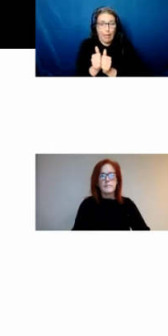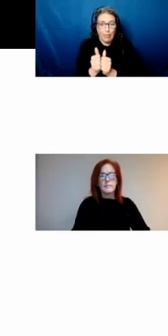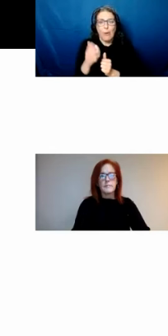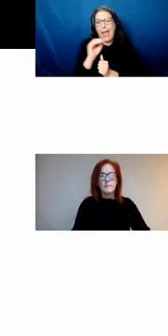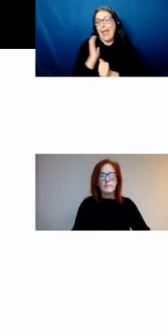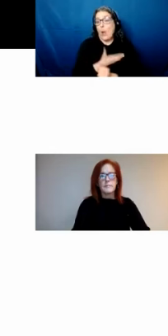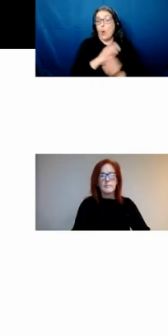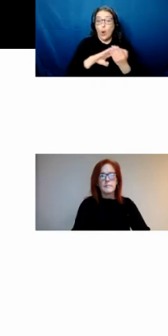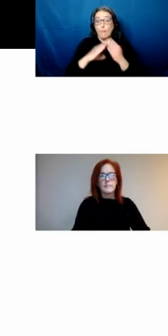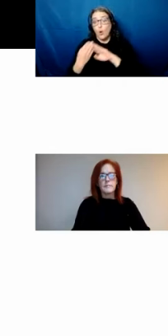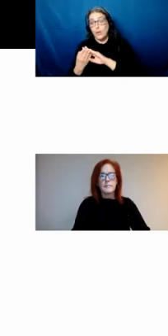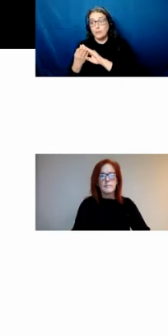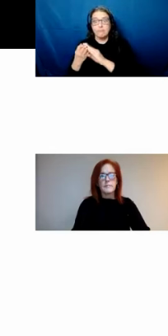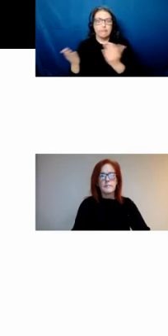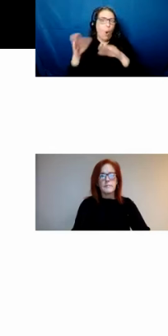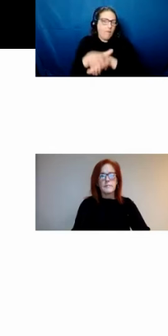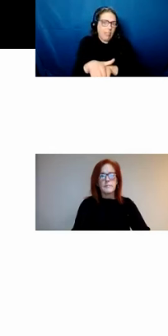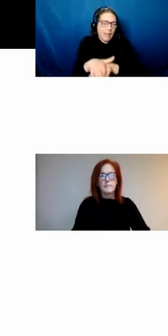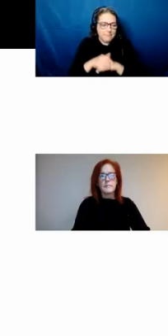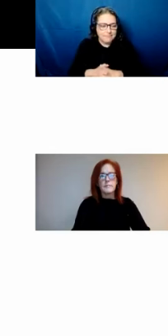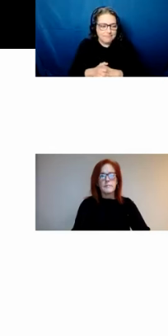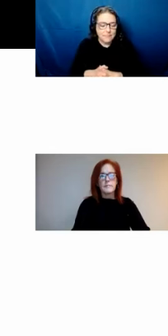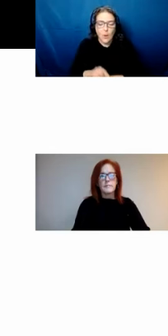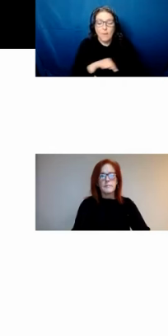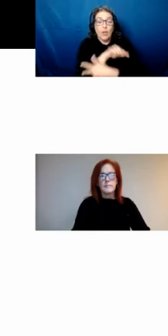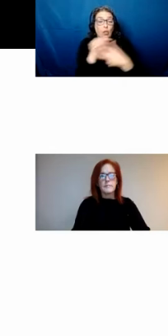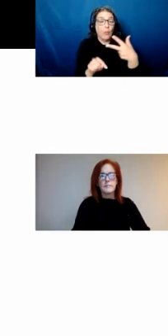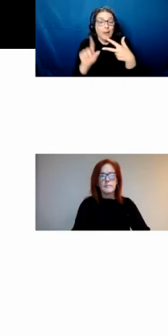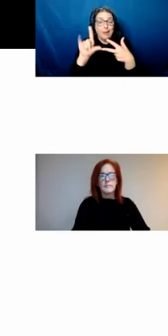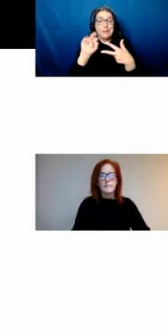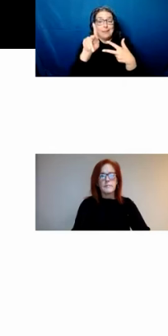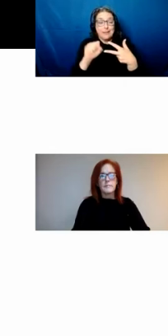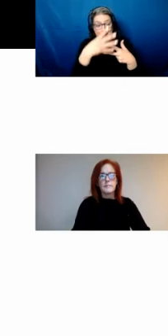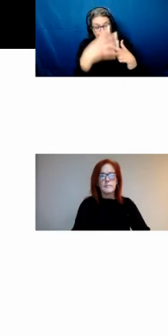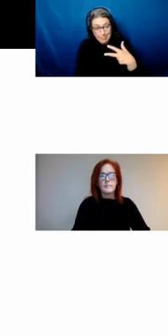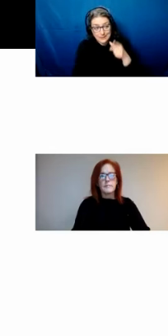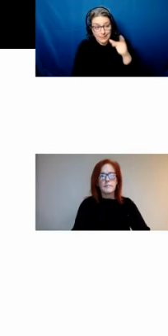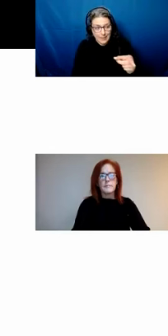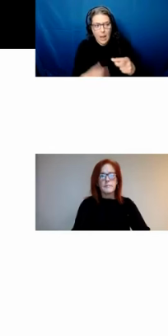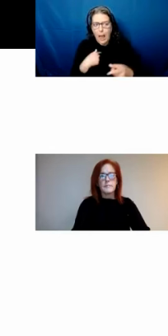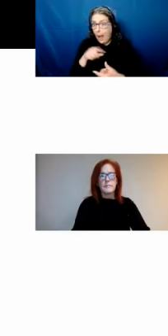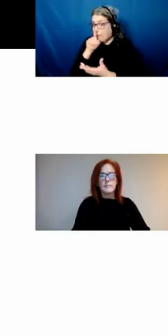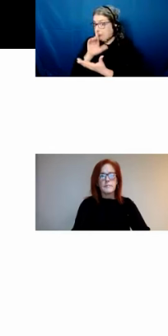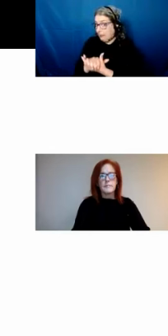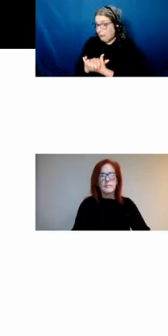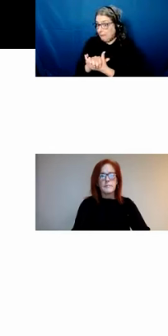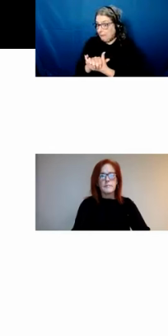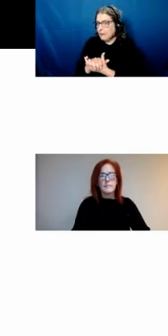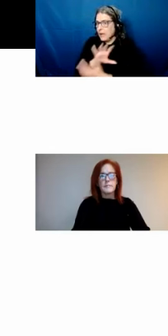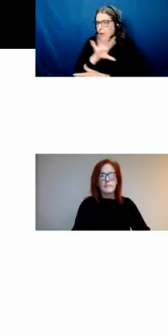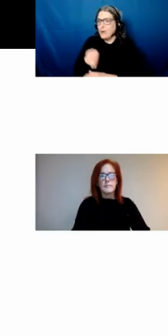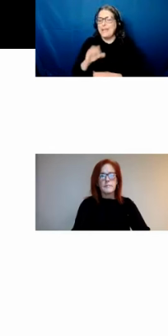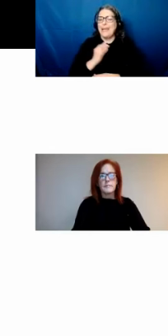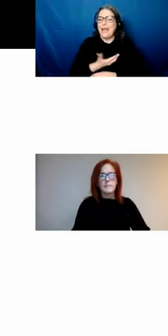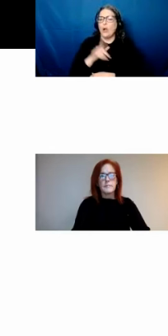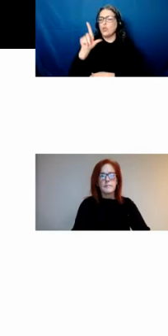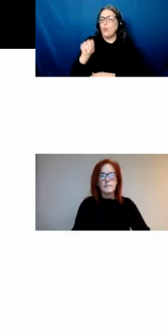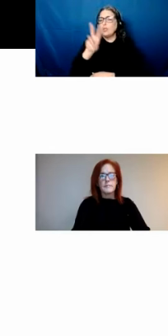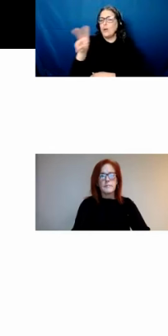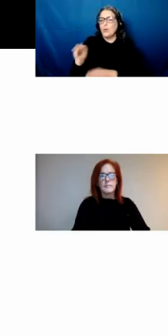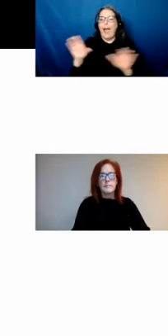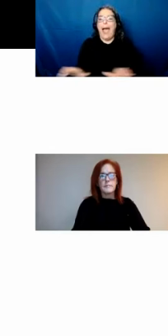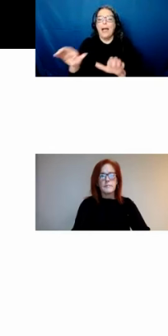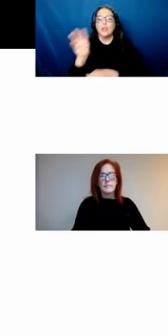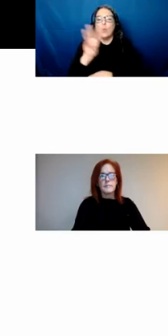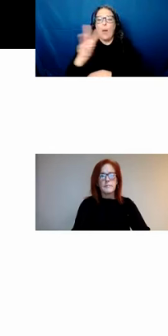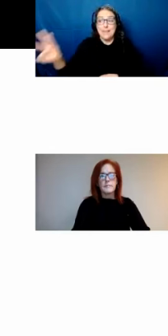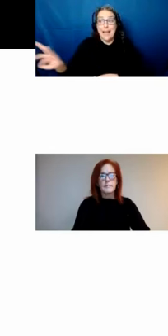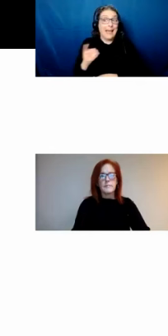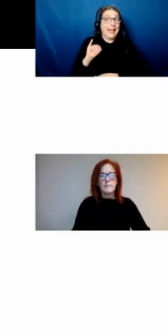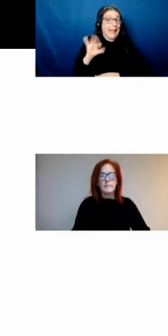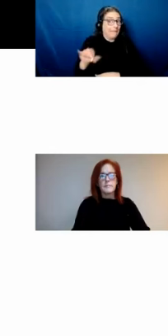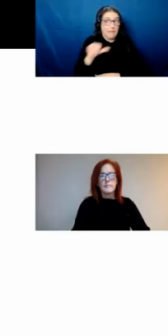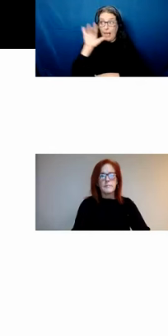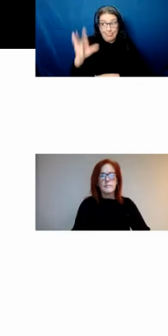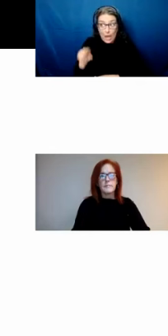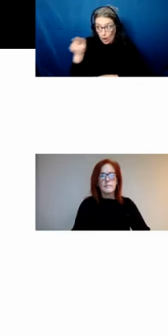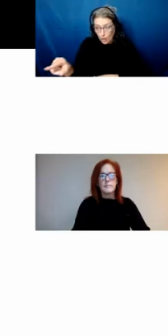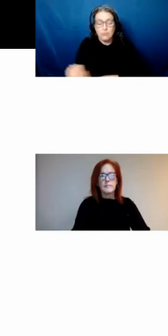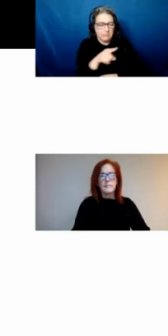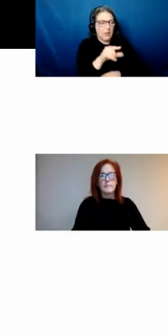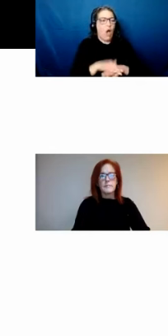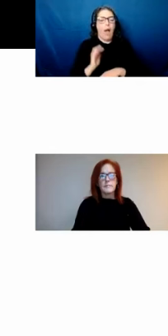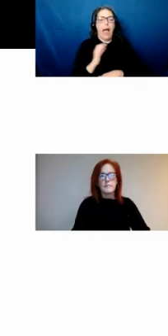Thanks, Meredith. I'm example righted to be able to operational eyes the none congregate shelter with cooperation with -- projects pomp investments. Really quickly eligibility and how referrals is going to work. The project subpoena designed to prioritize individuals who are 6 a years of age or older or who have medical annual disabilities or fragilities such as lung disease, moderate to severe as may. Imknow comprised due to cancer treatments, for example.